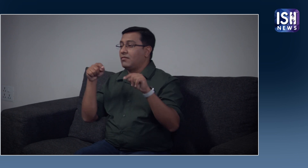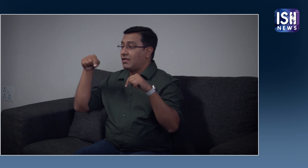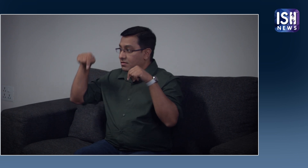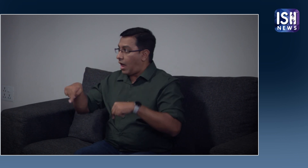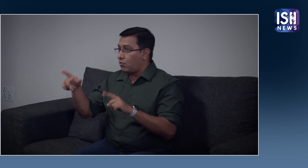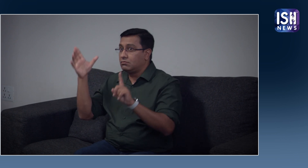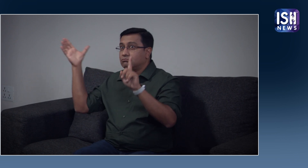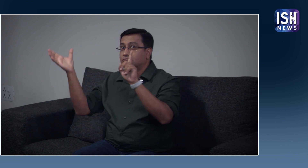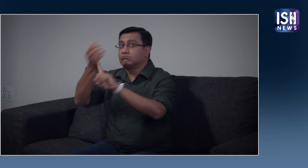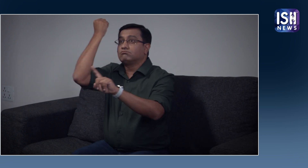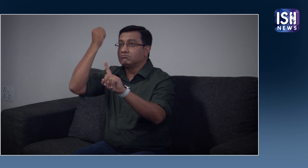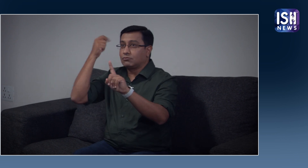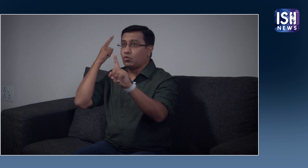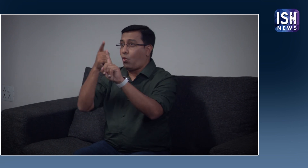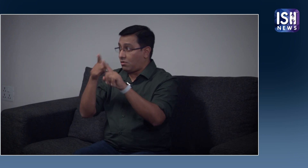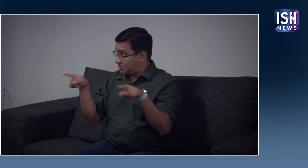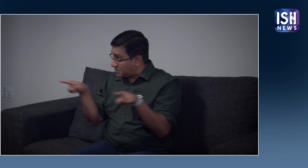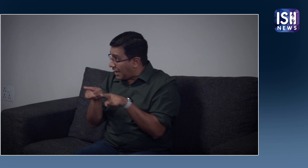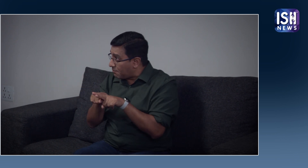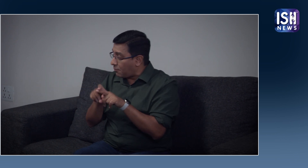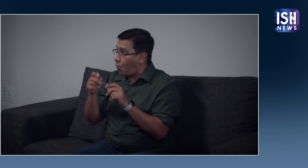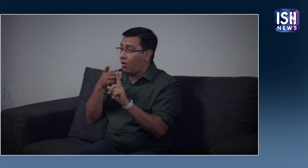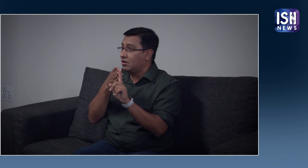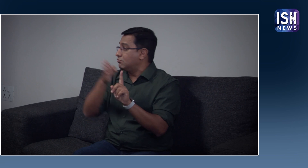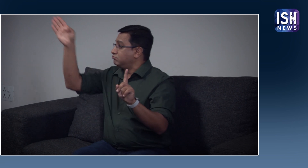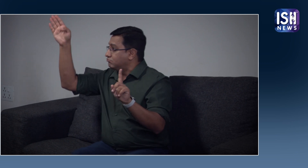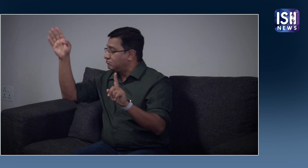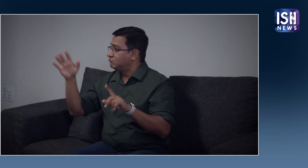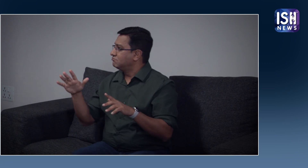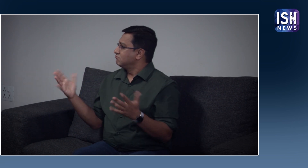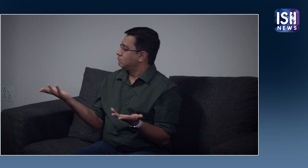Now, you achieved the them. Were those goals same as envisioned or different?